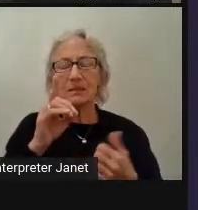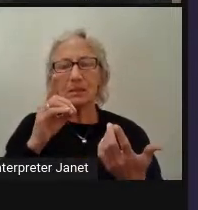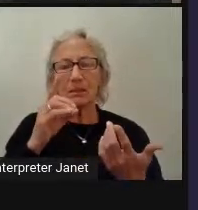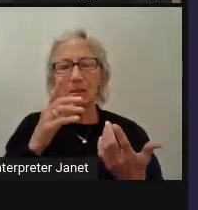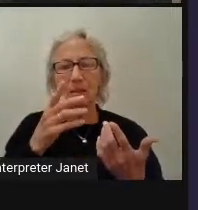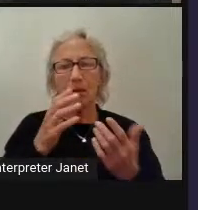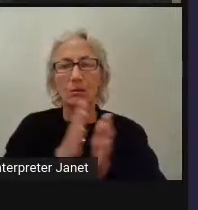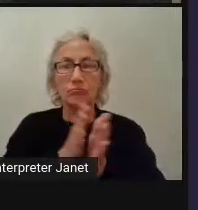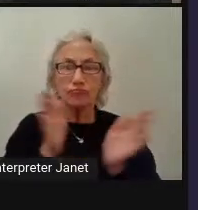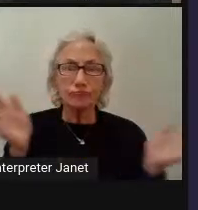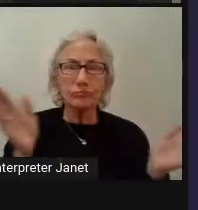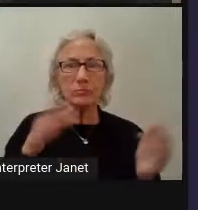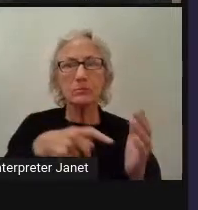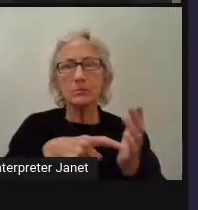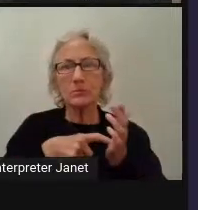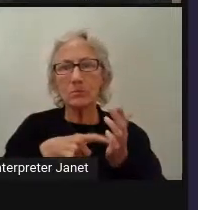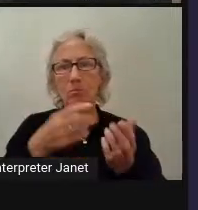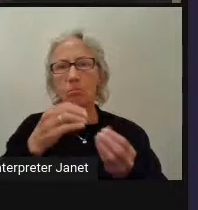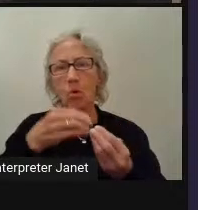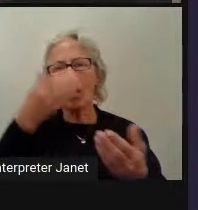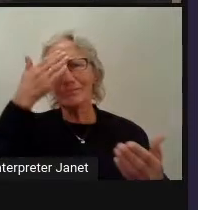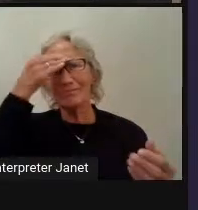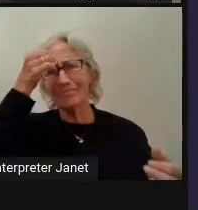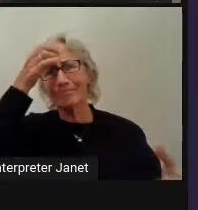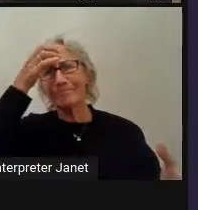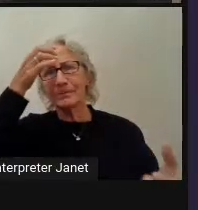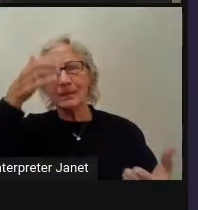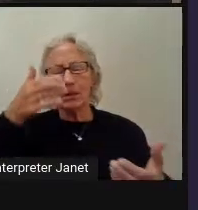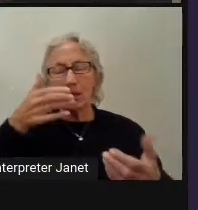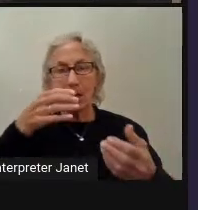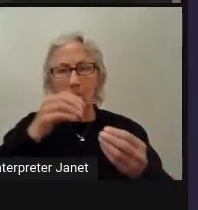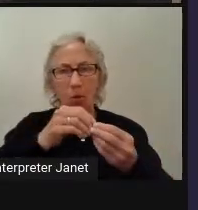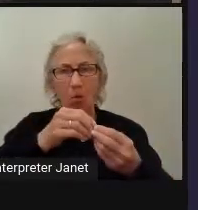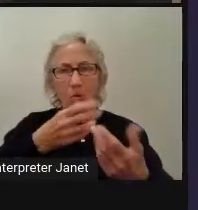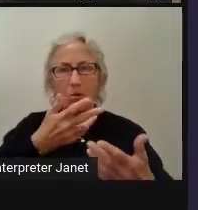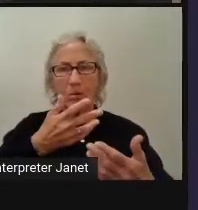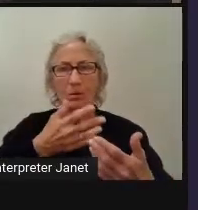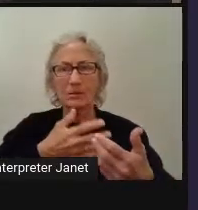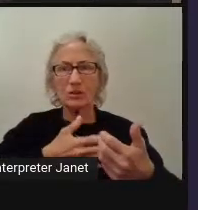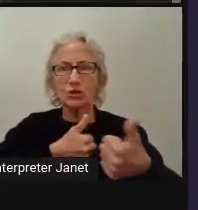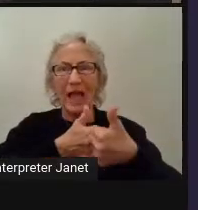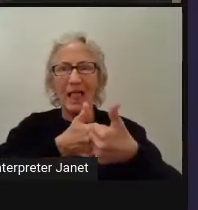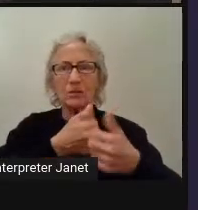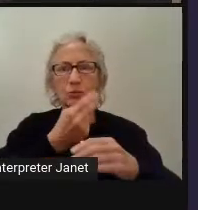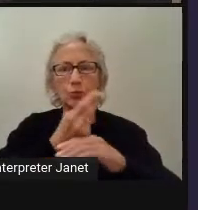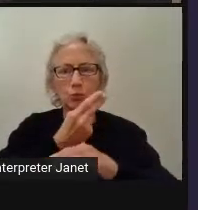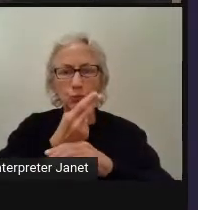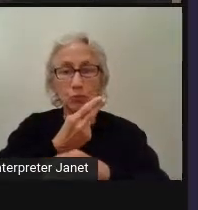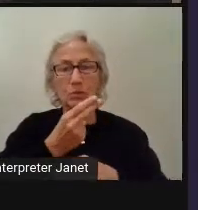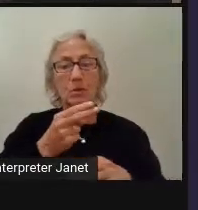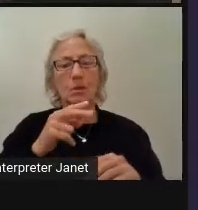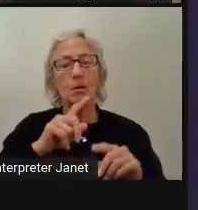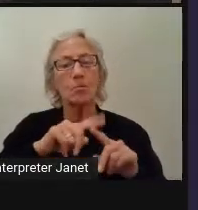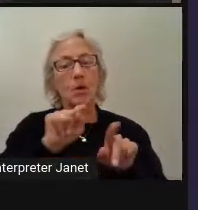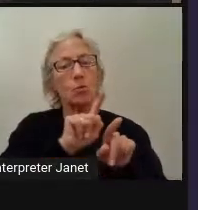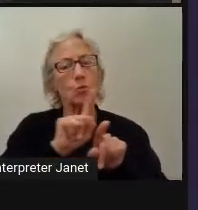To run a CI / CD pipeline in general requires a bit more knowledge so it is much harder to do.